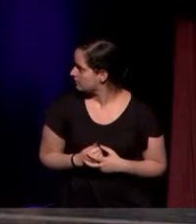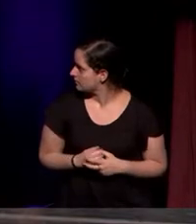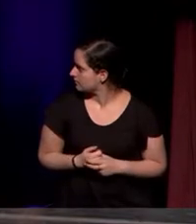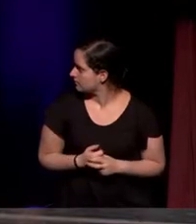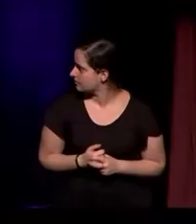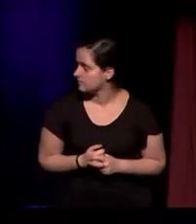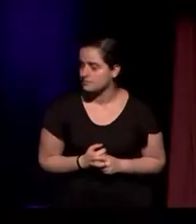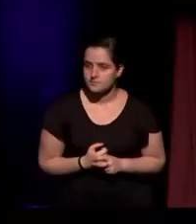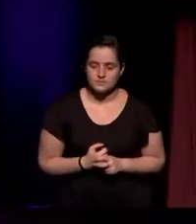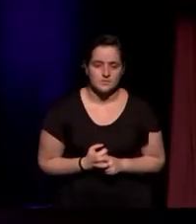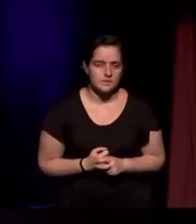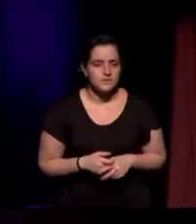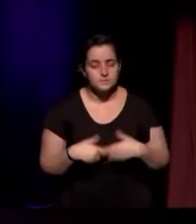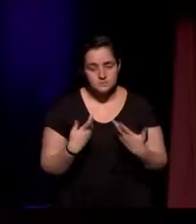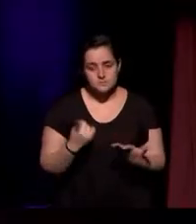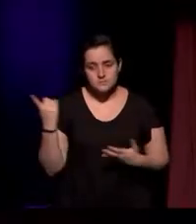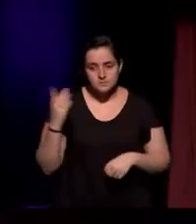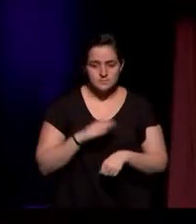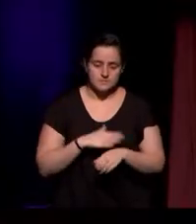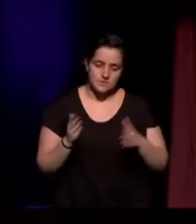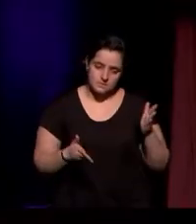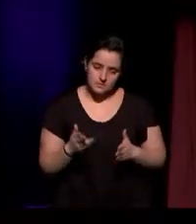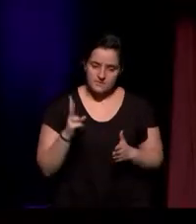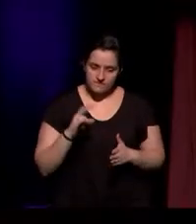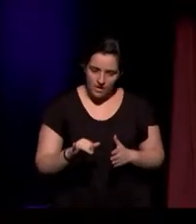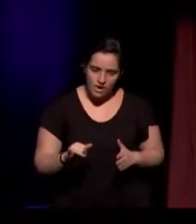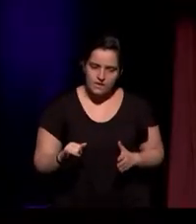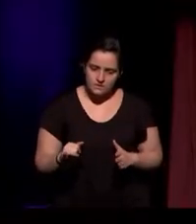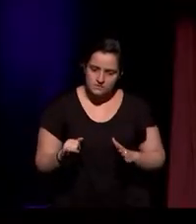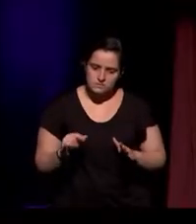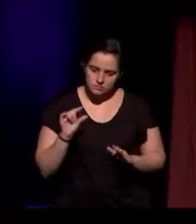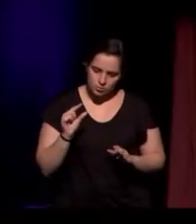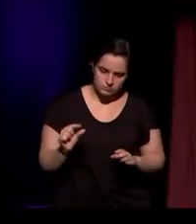will reflect in Lebanon, and this Cairo Conference,